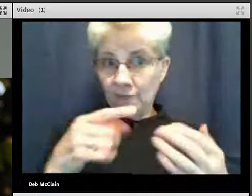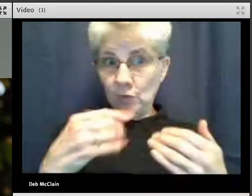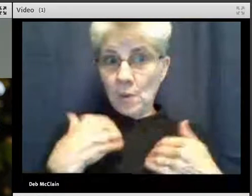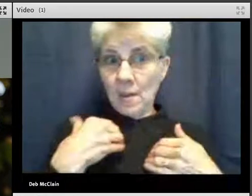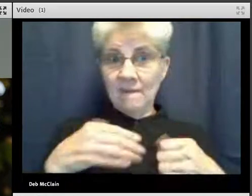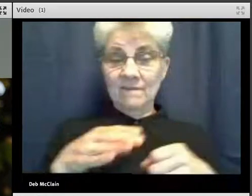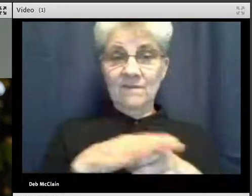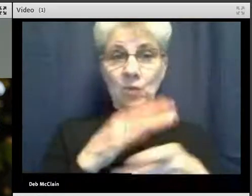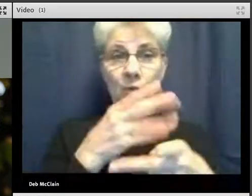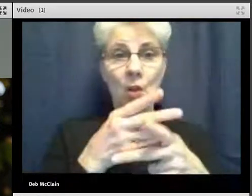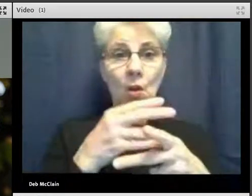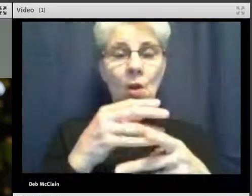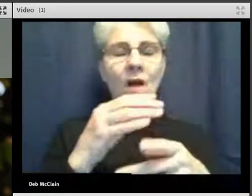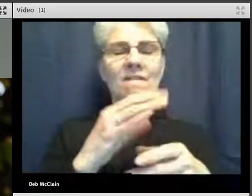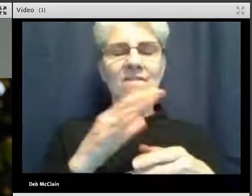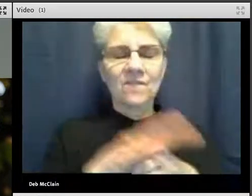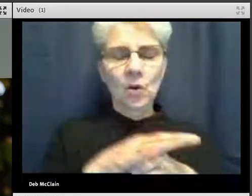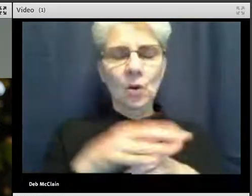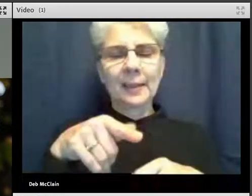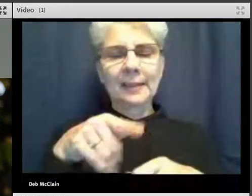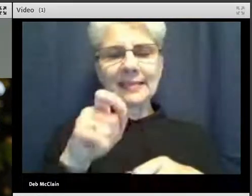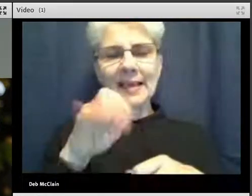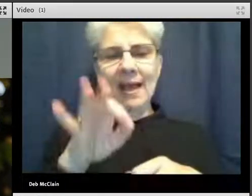How many of you have the full-blown PDF maker?